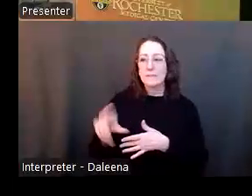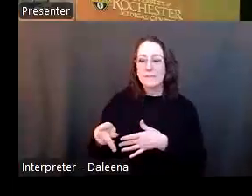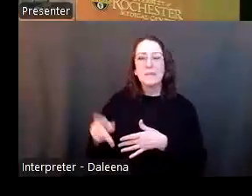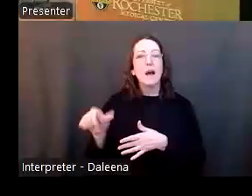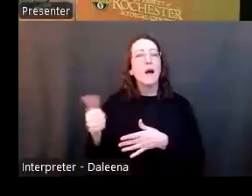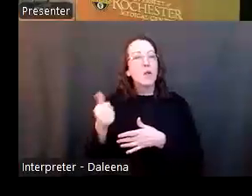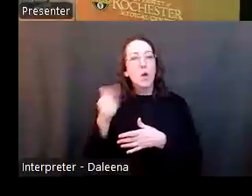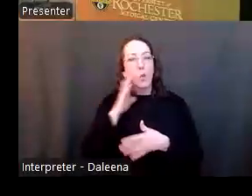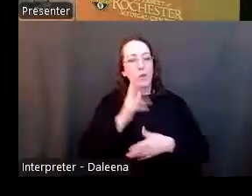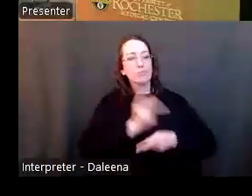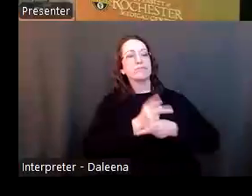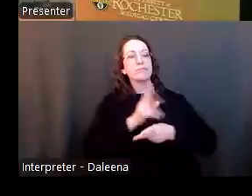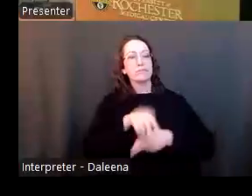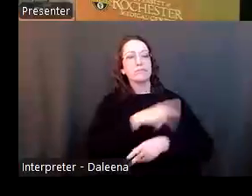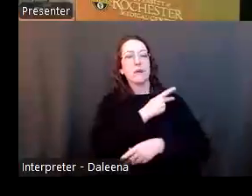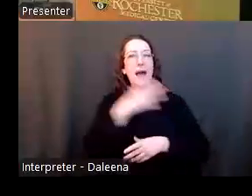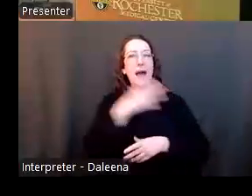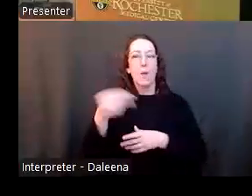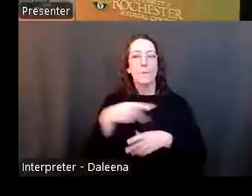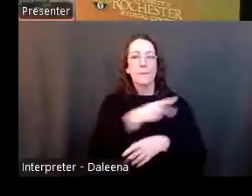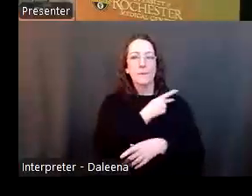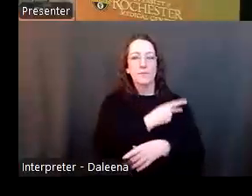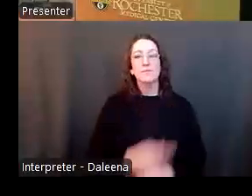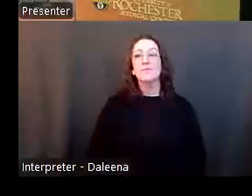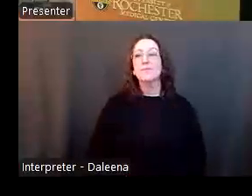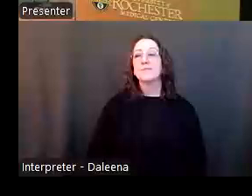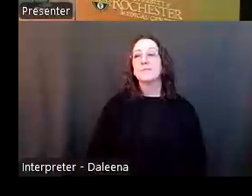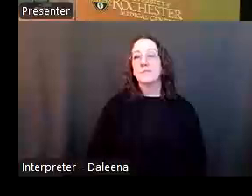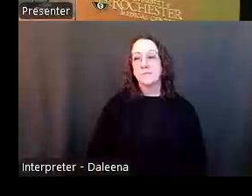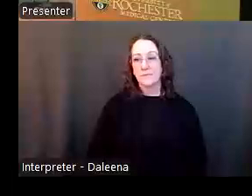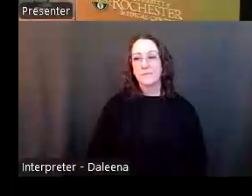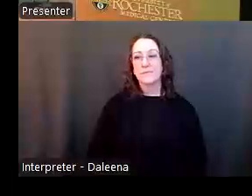be taking care of the patient out patient so in this one um it says in the hospital the patient